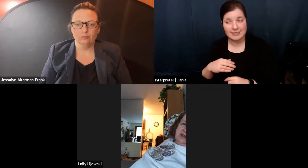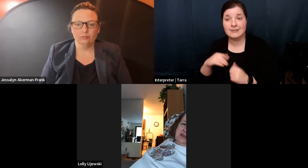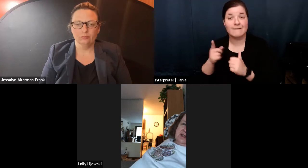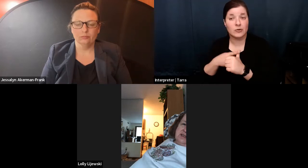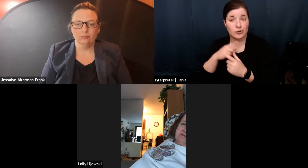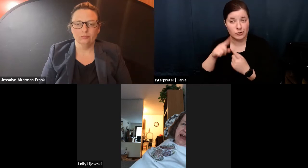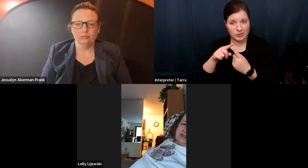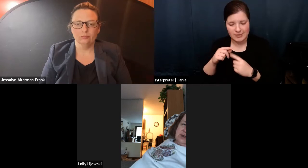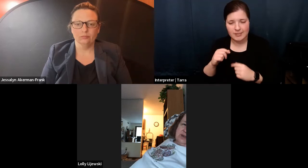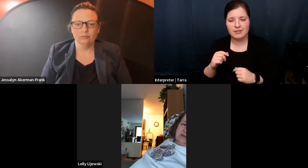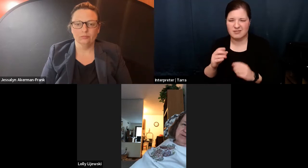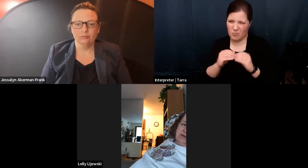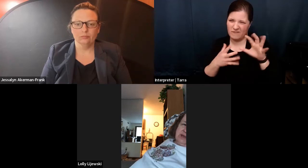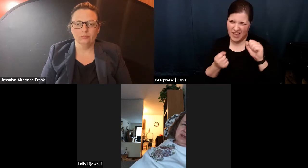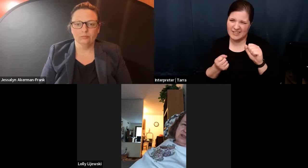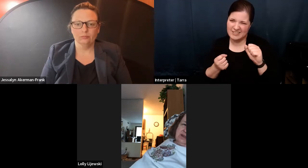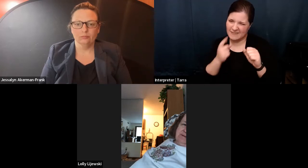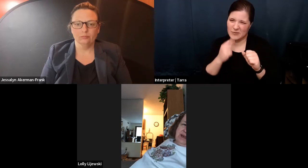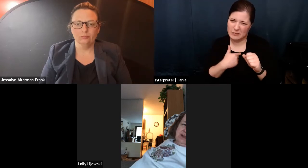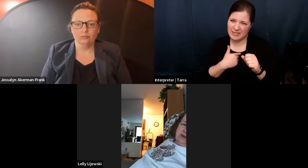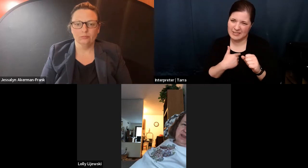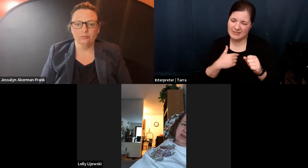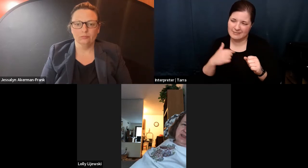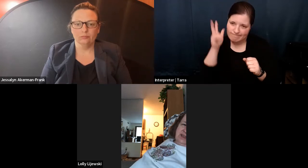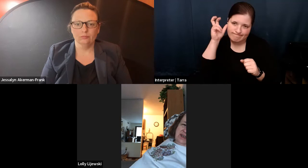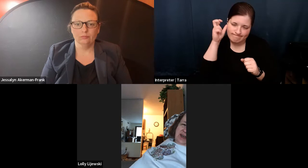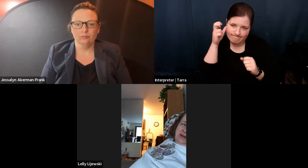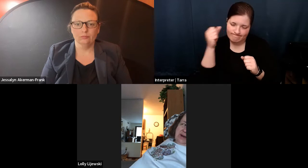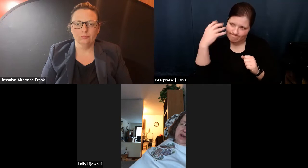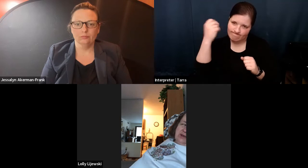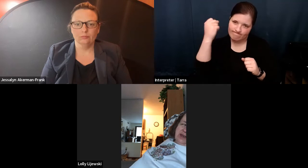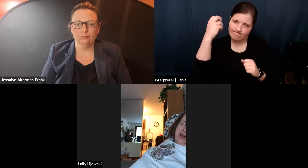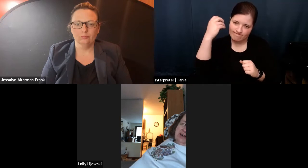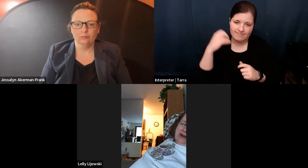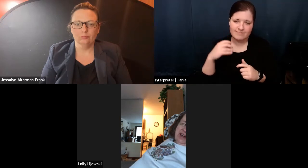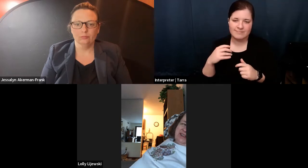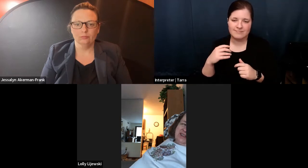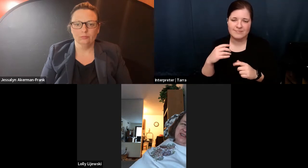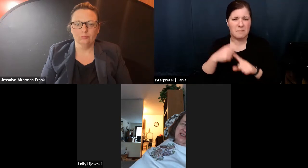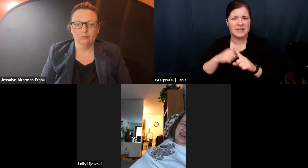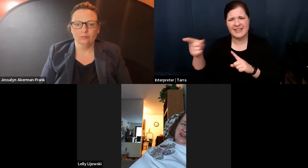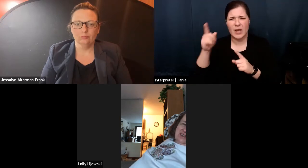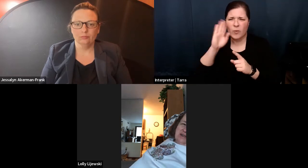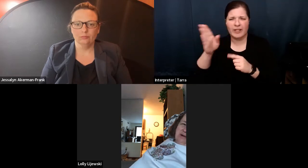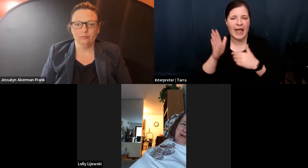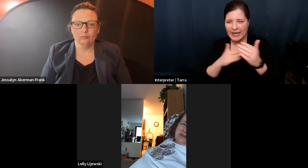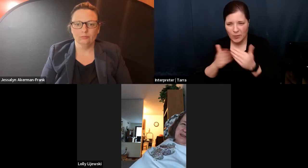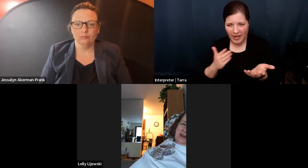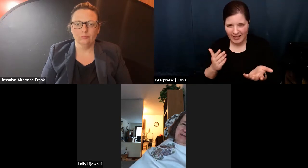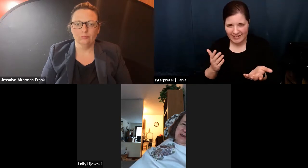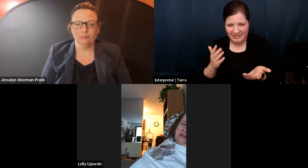For two reasons. One is that it's faster for me if they do it.